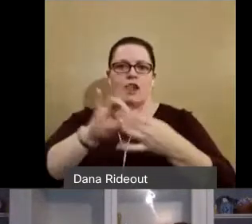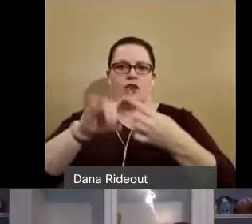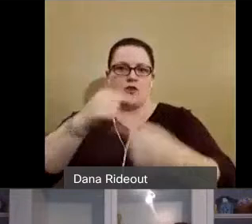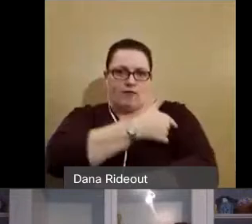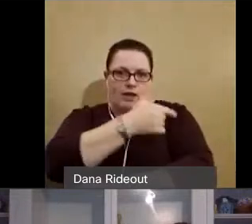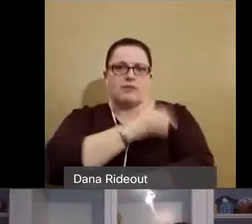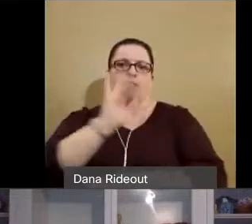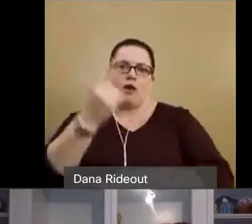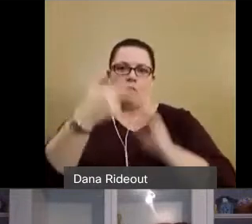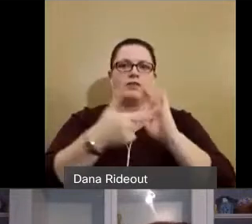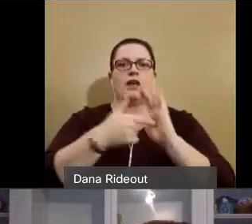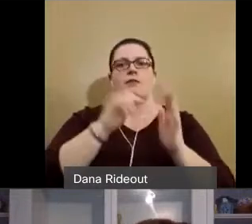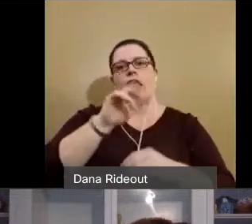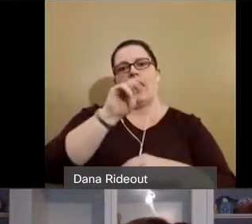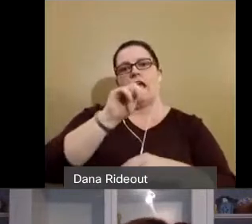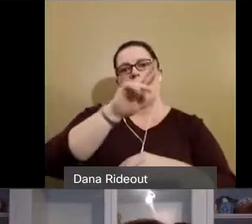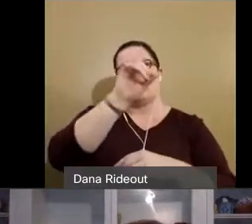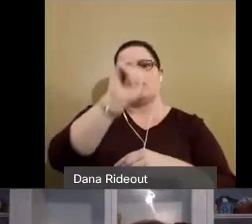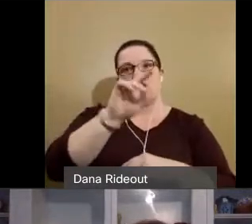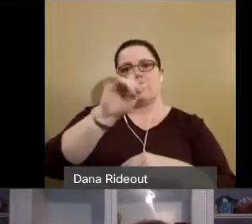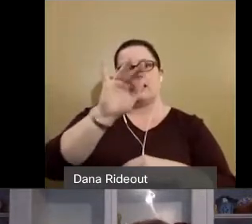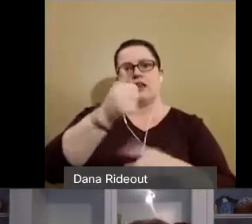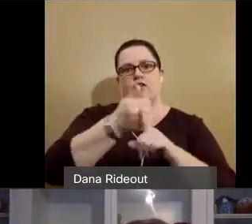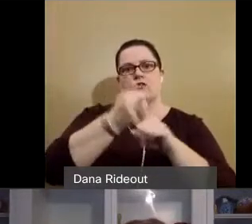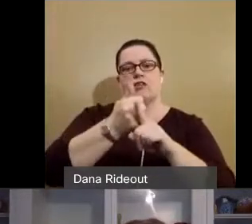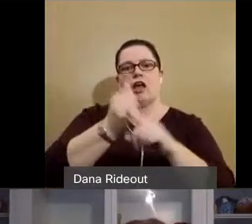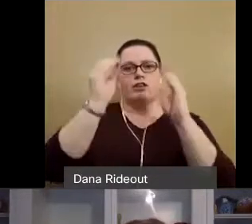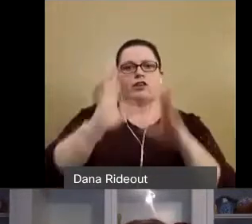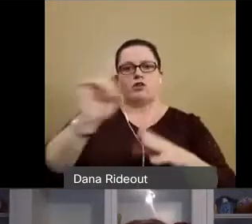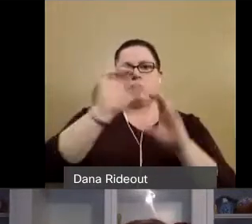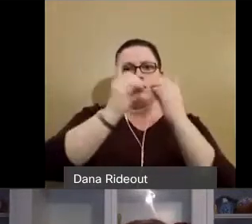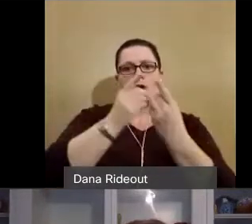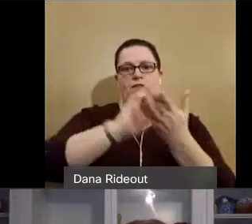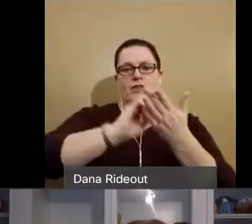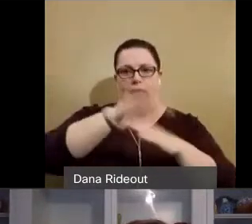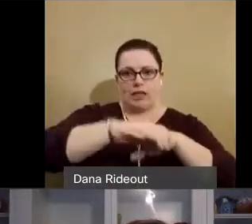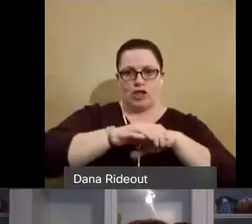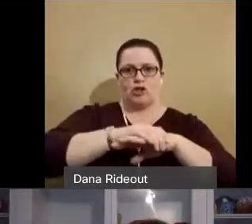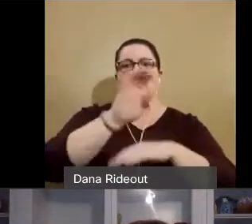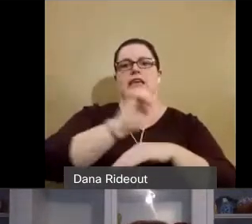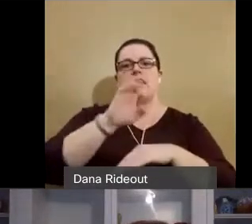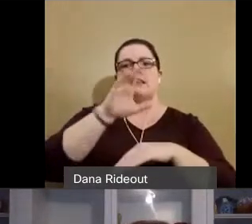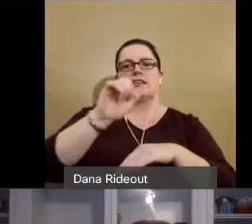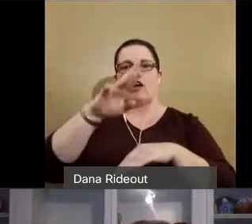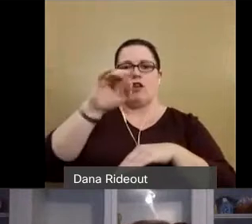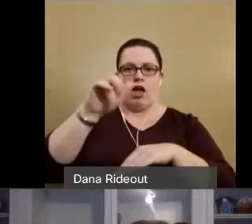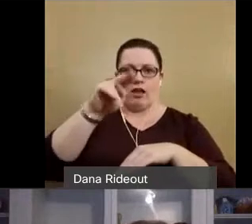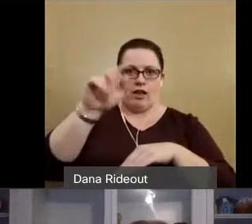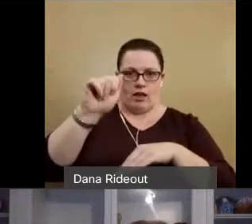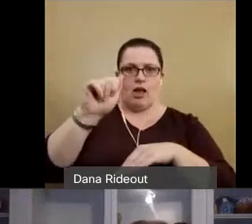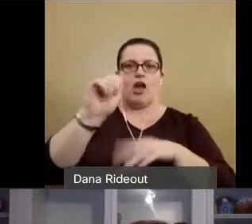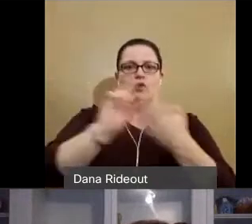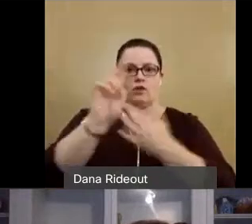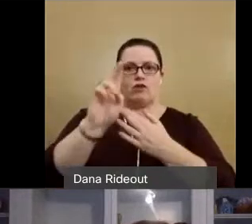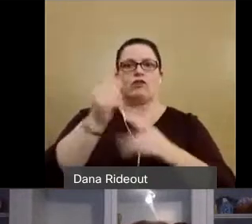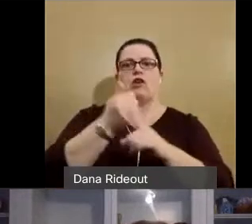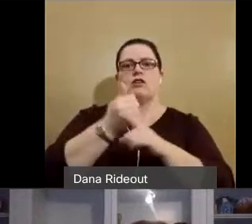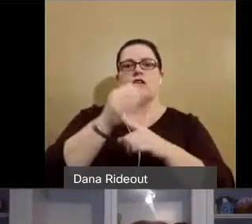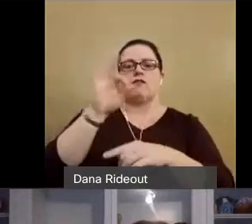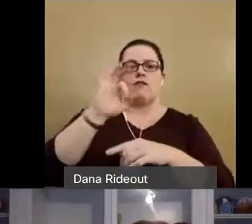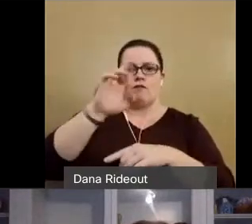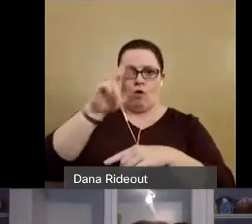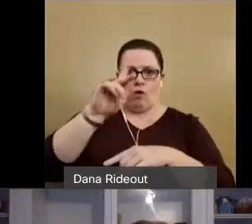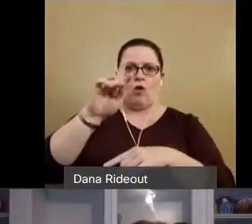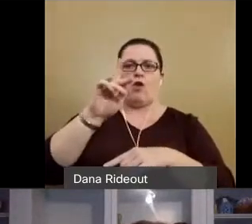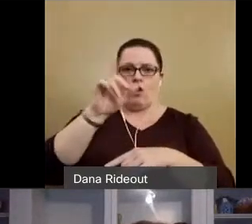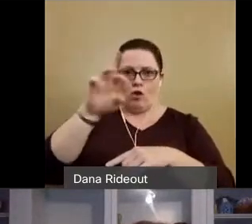Andrew Akita is an associate professor in the Department of English at East Carolina, University and folklore, as to specializes and medicine belief and the supernatural.